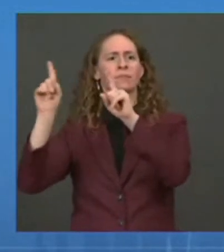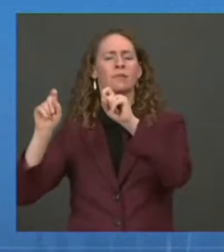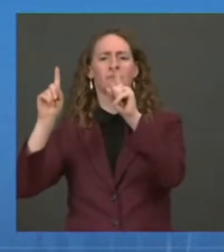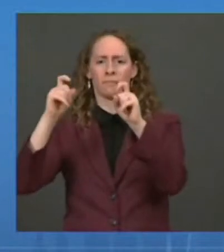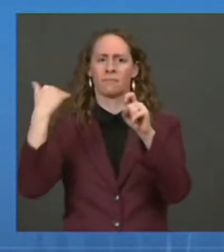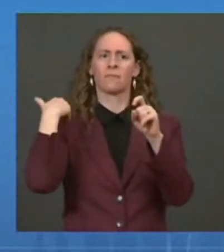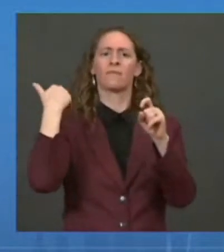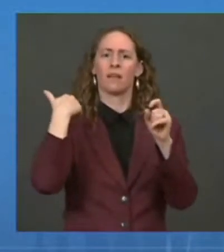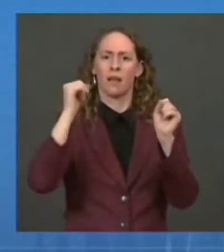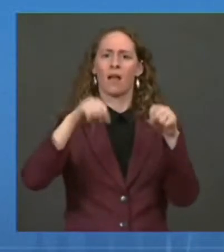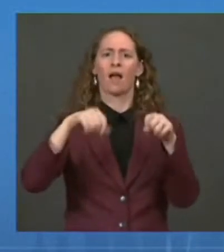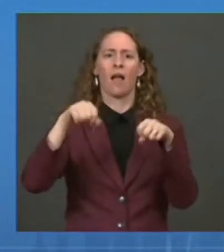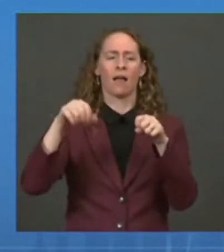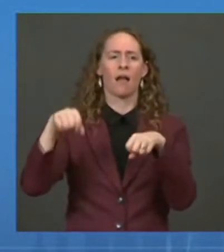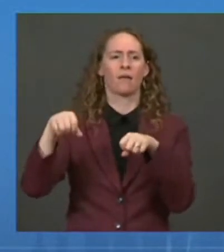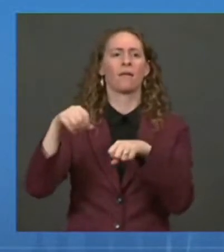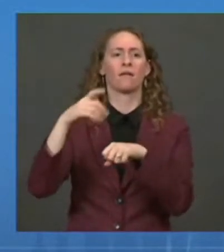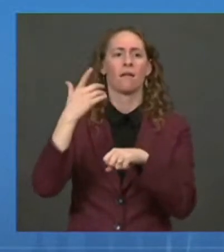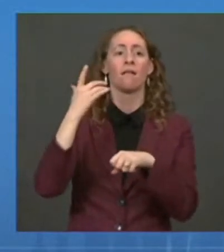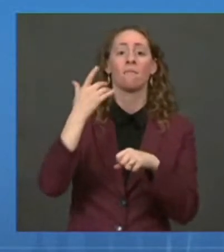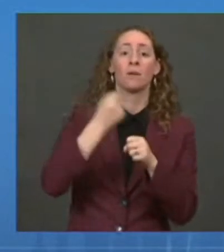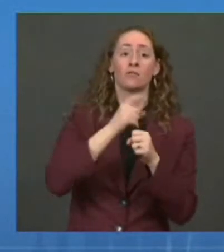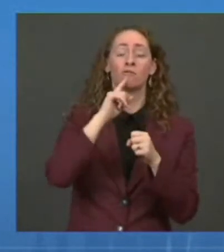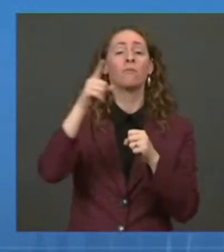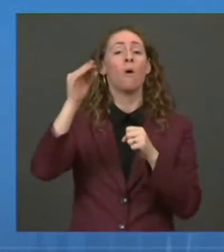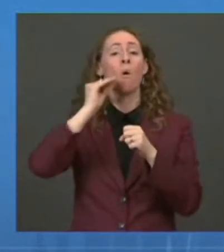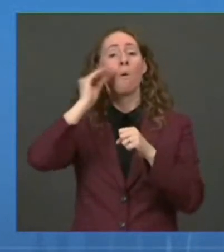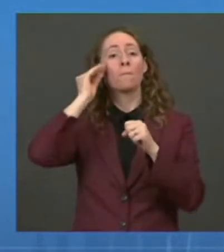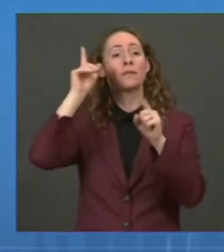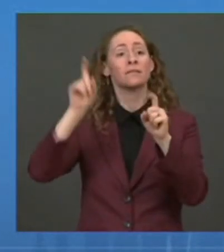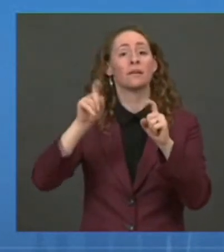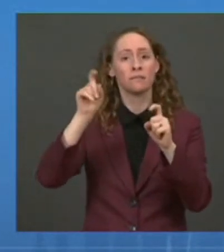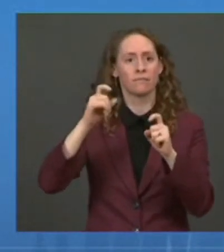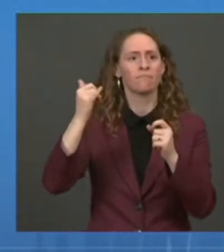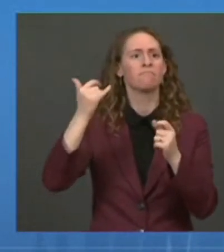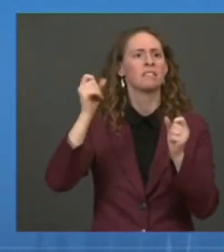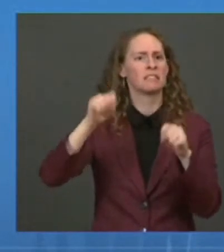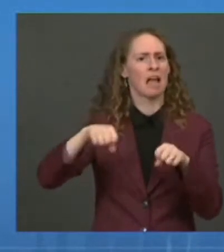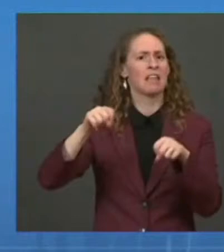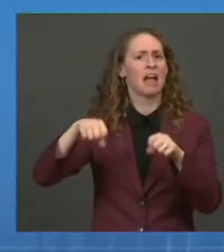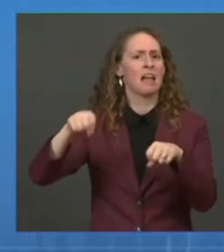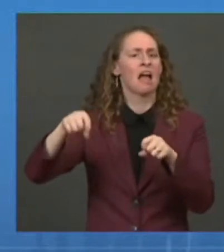HAVE PLENTY OF TESTING CAPACITY INCLUDING INCREASING